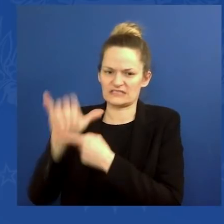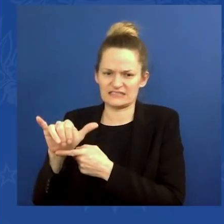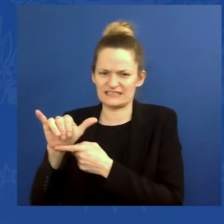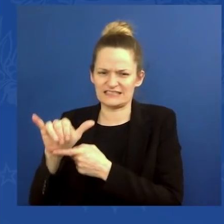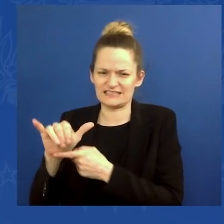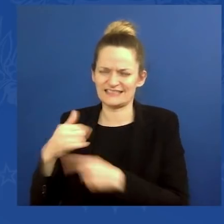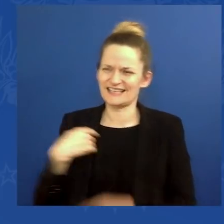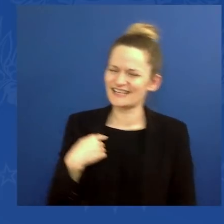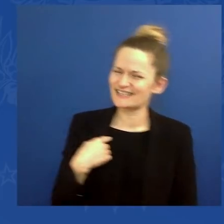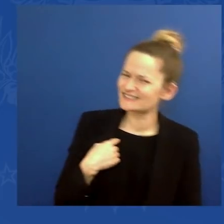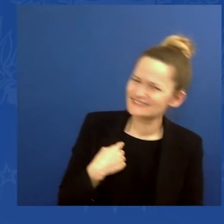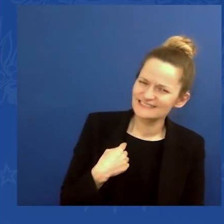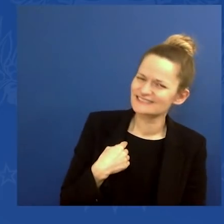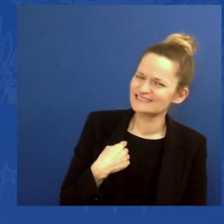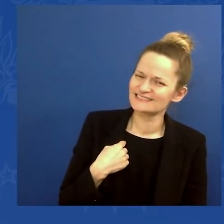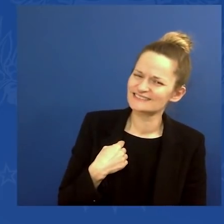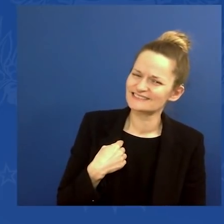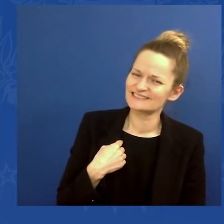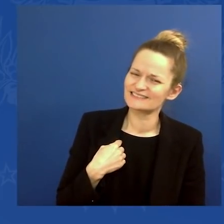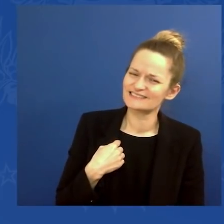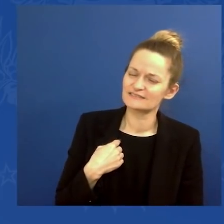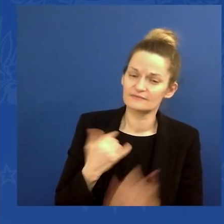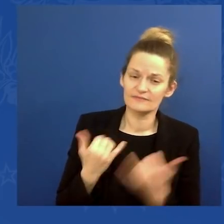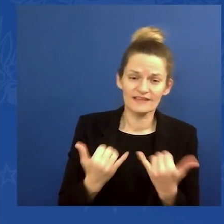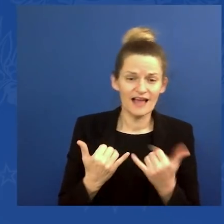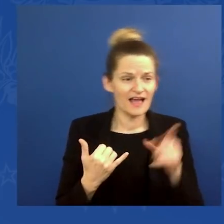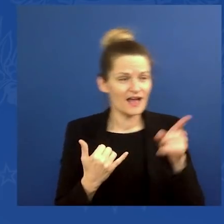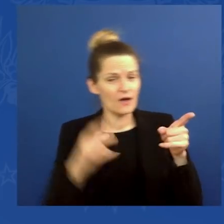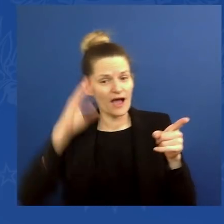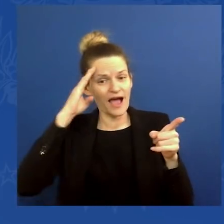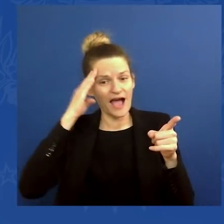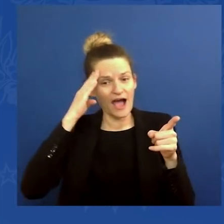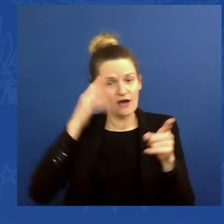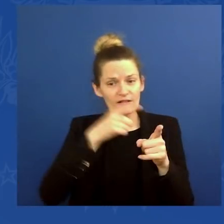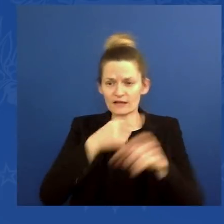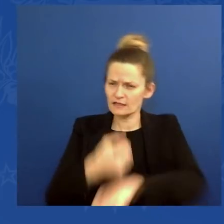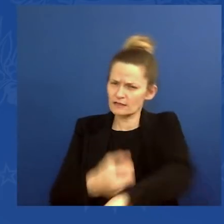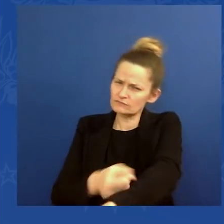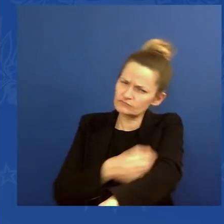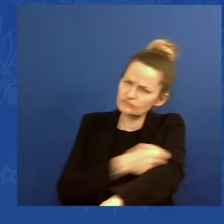you have Ireland stepping up not only in terms of the relationship with us